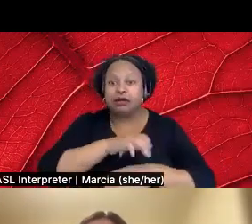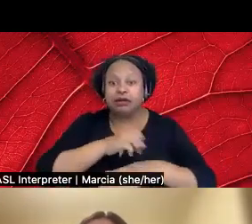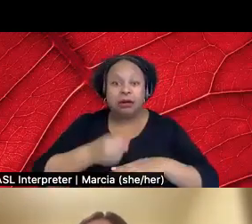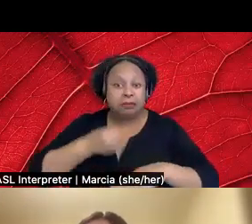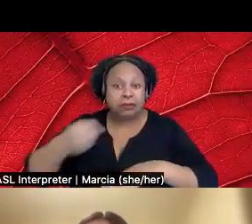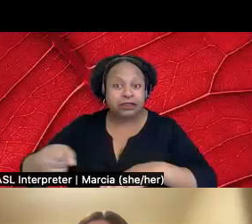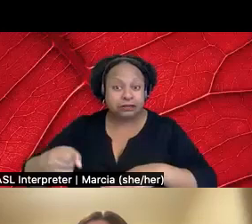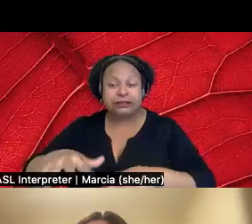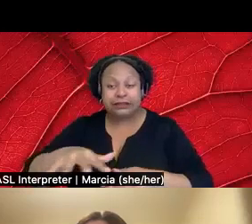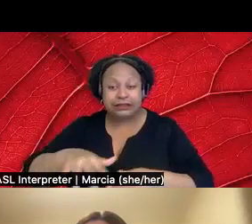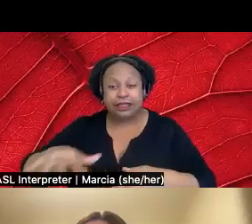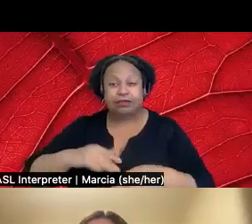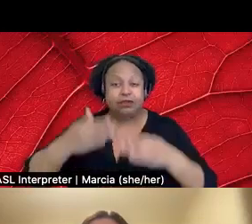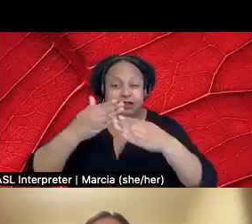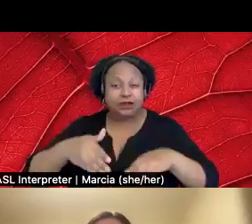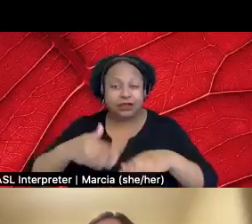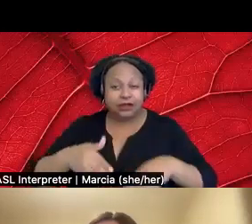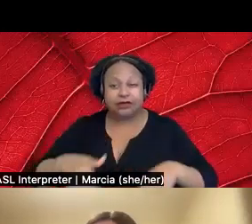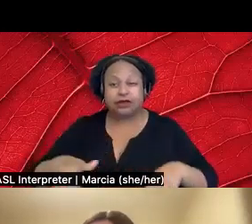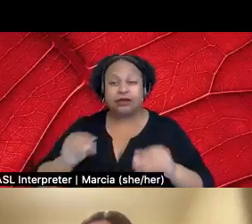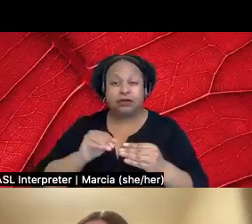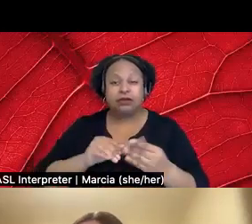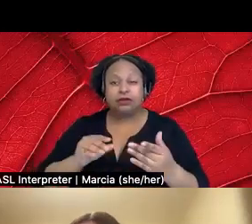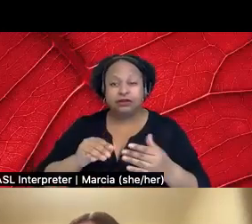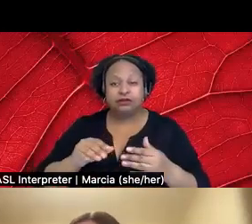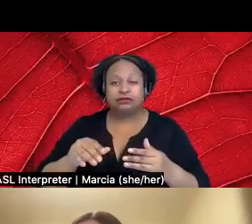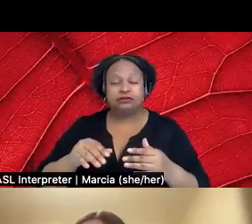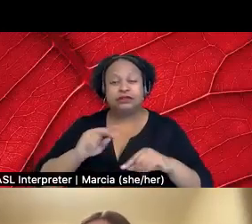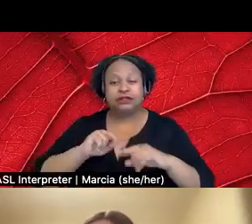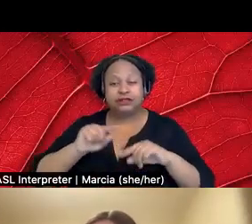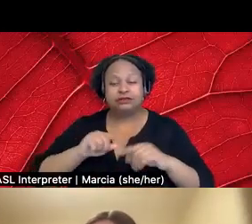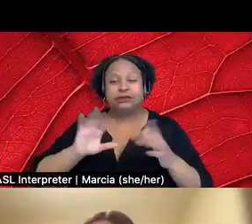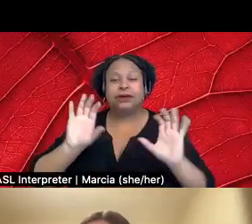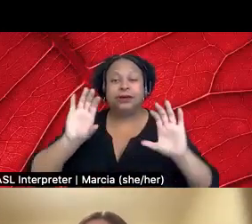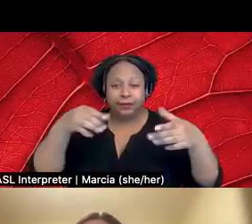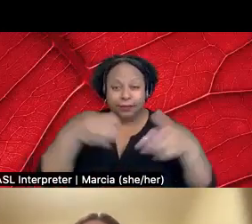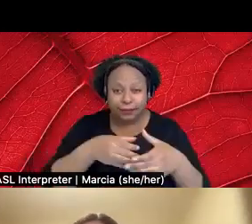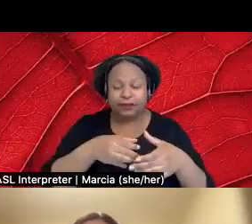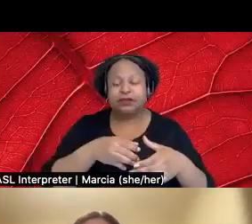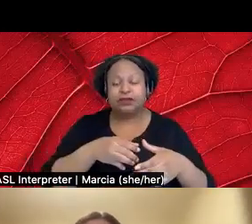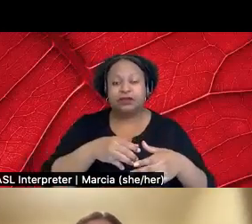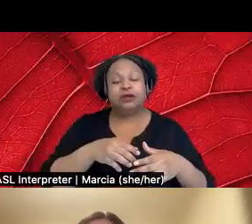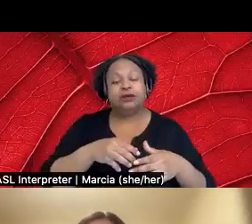these tasks into more relevant subcategories, such as reading, documentation, organization, etc.